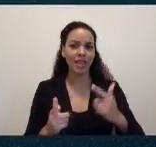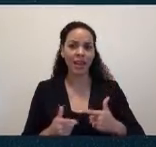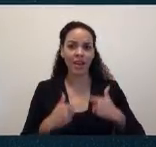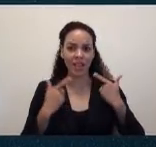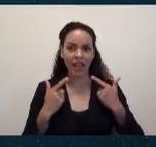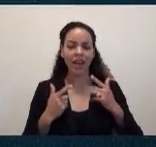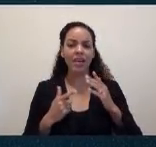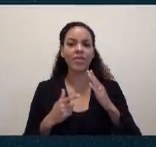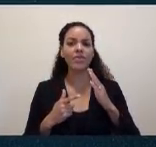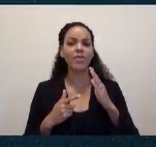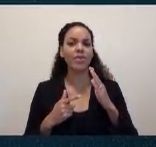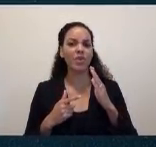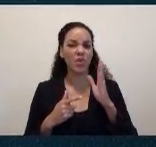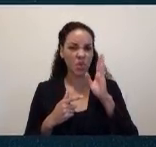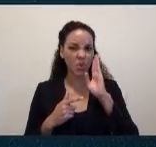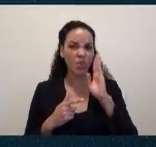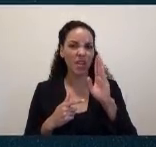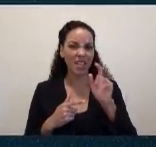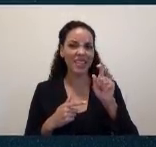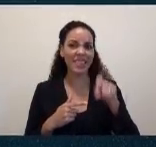you will need to take time off from work